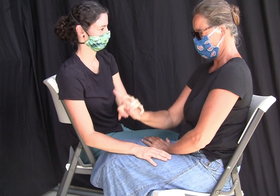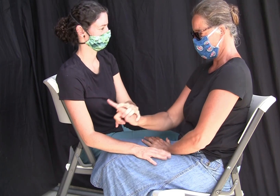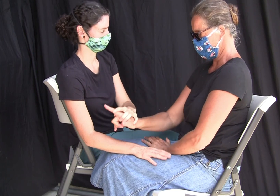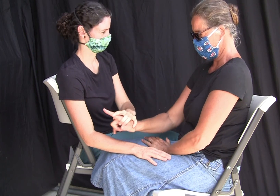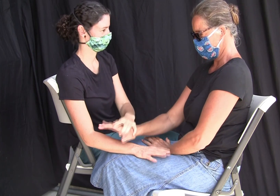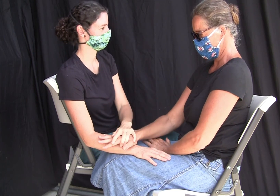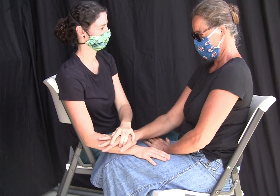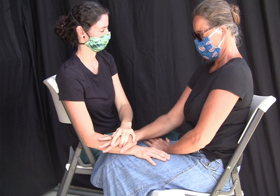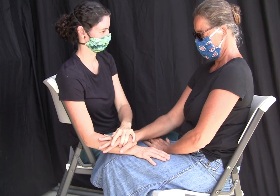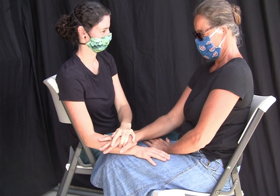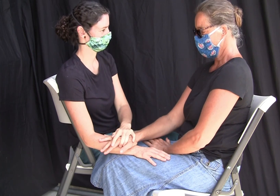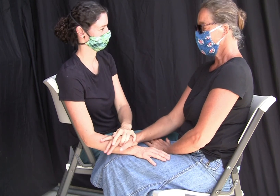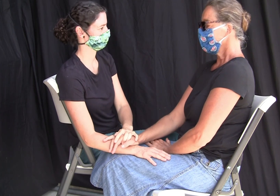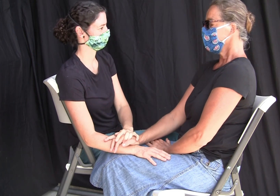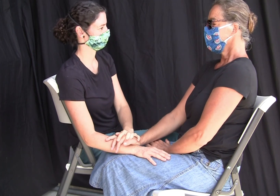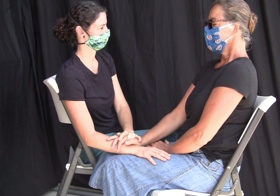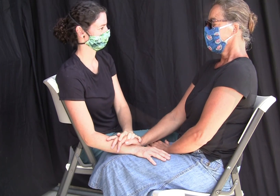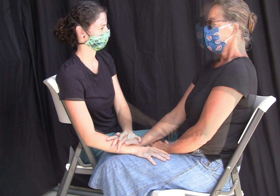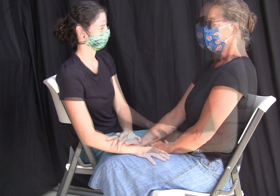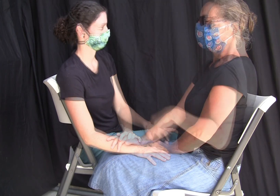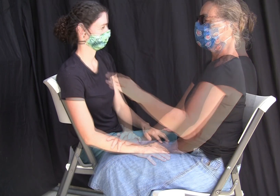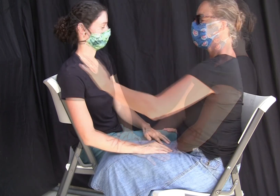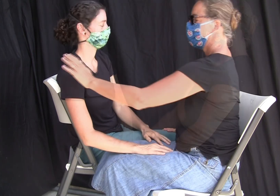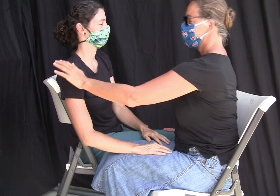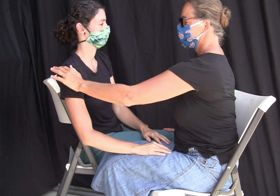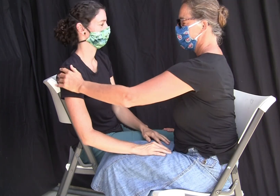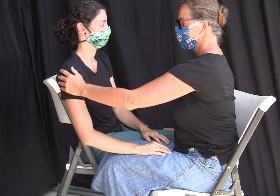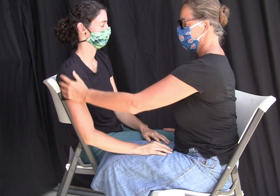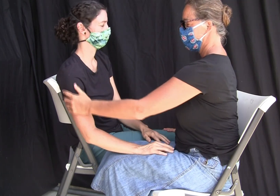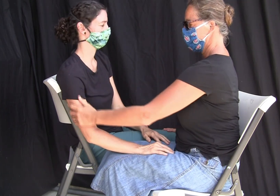Let me demonstrate the left-hand dominant configuration one more time.